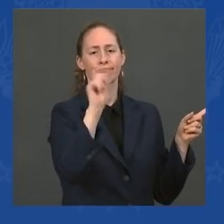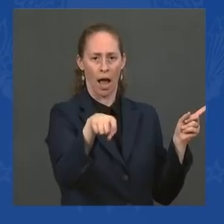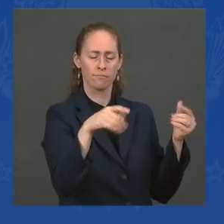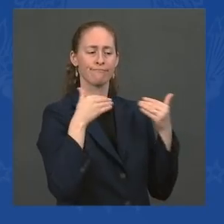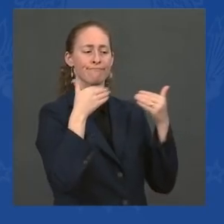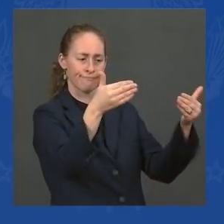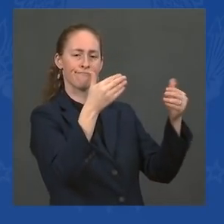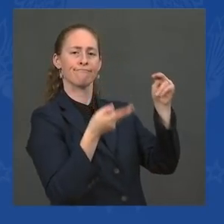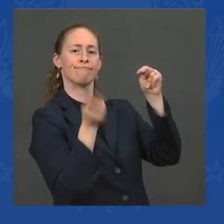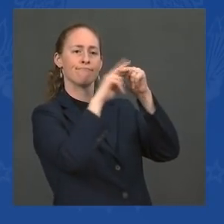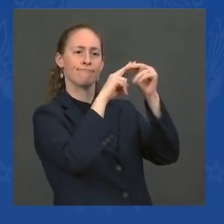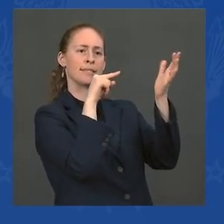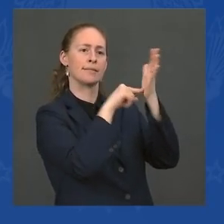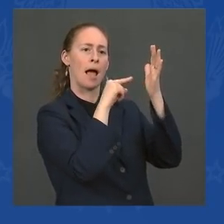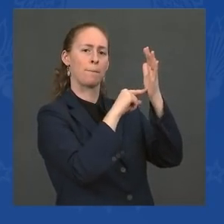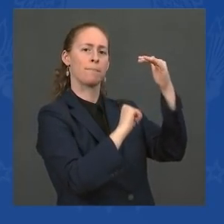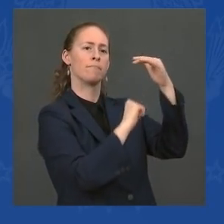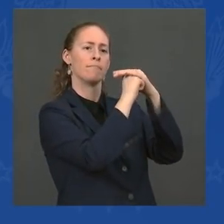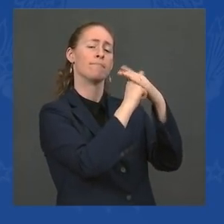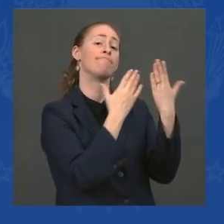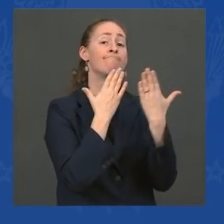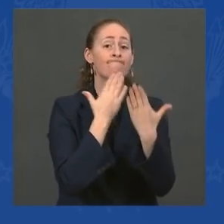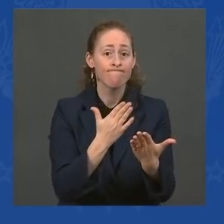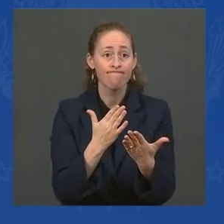Thanks. And I look forward to continued conversation.